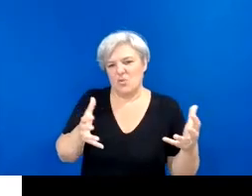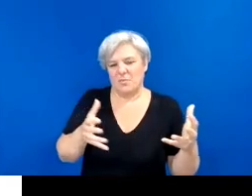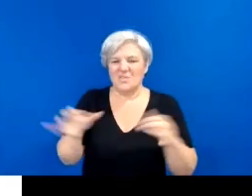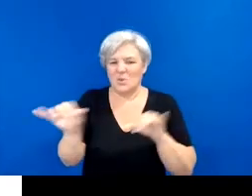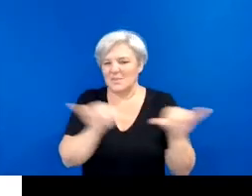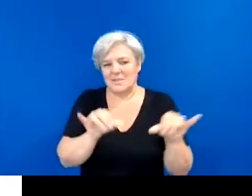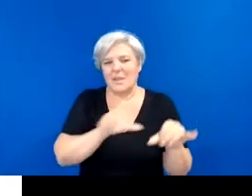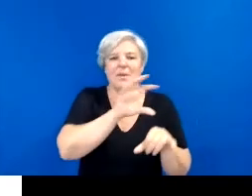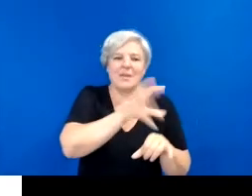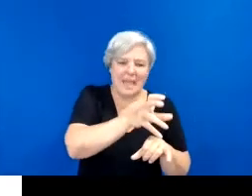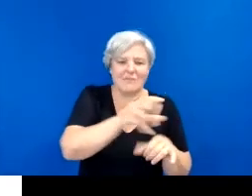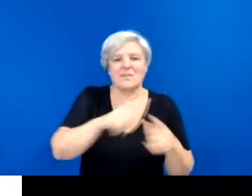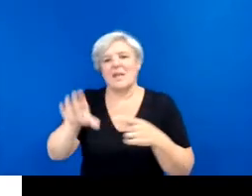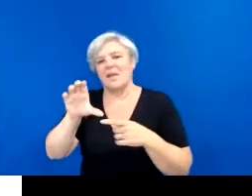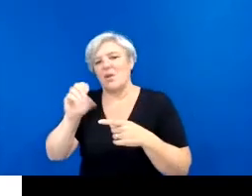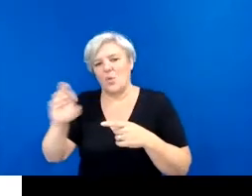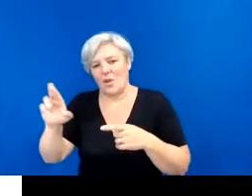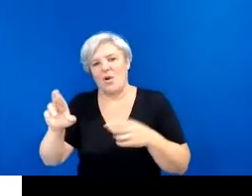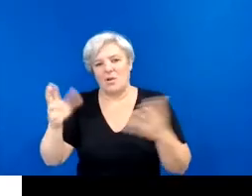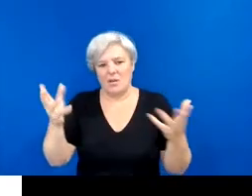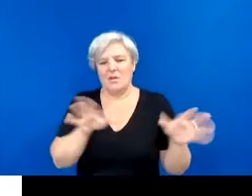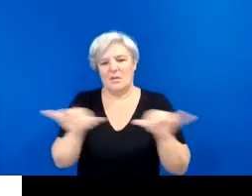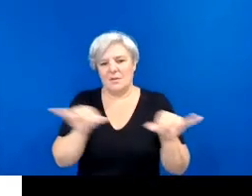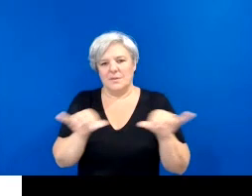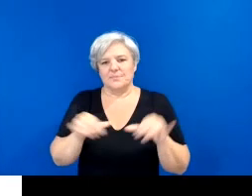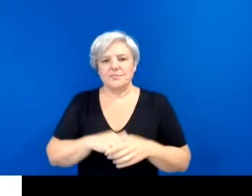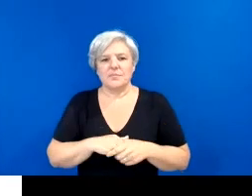They are working to migrate the resources over.